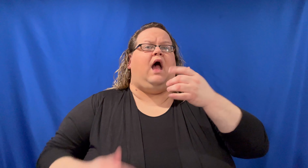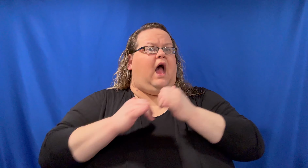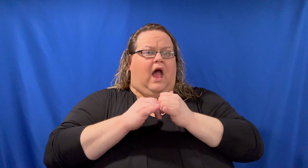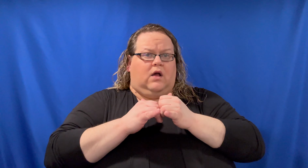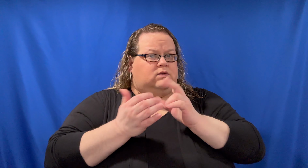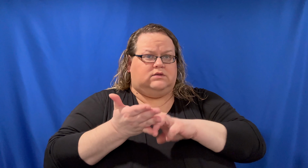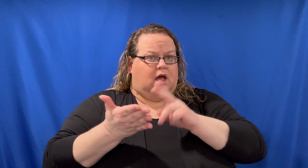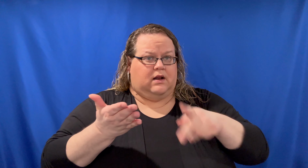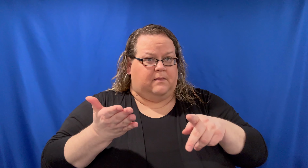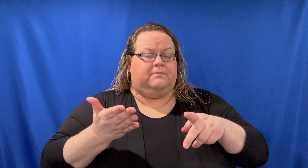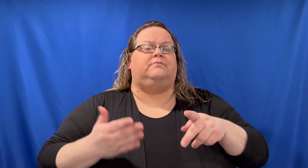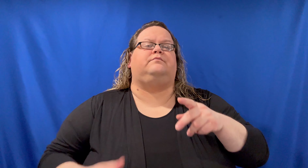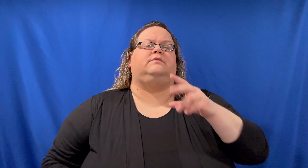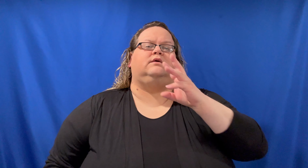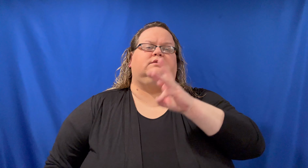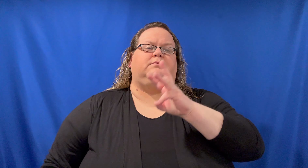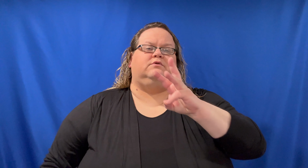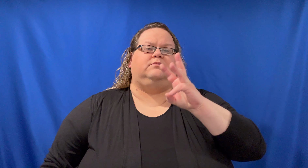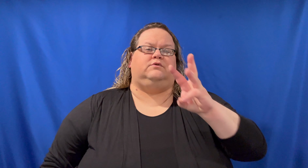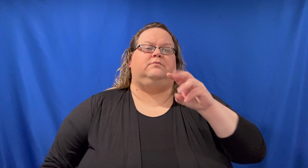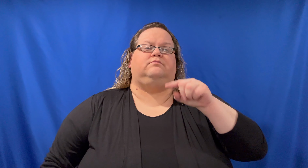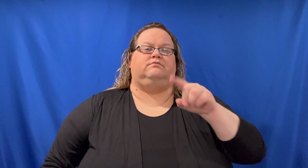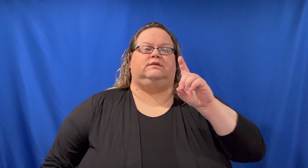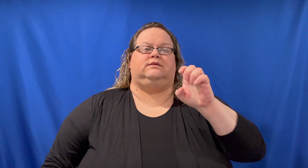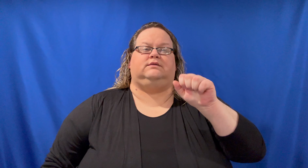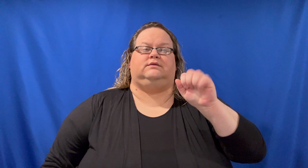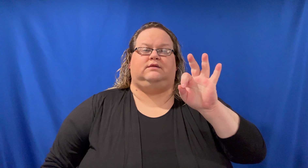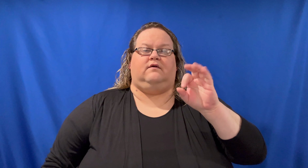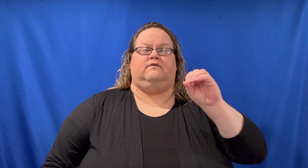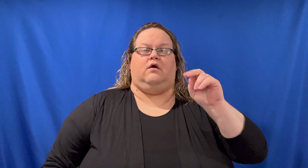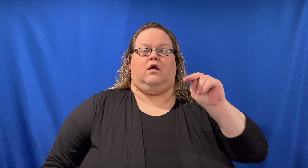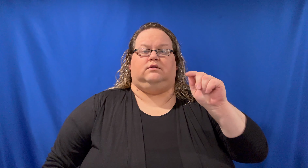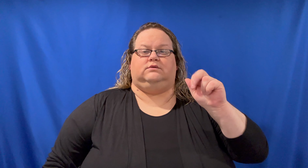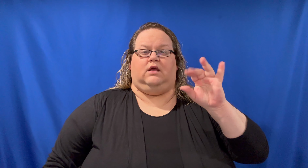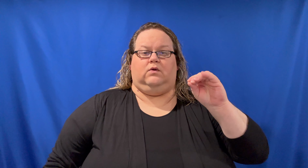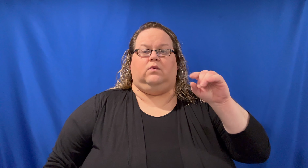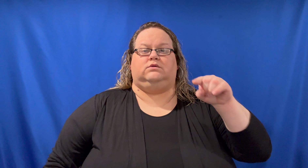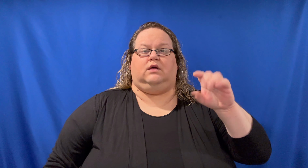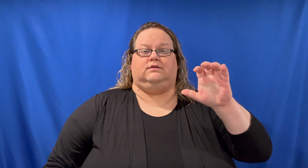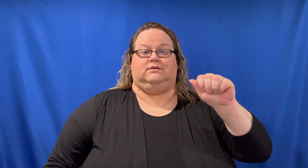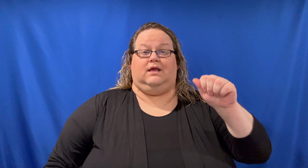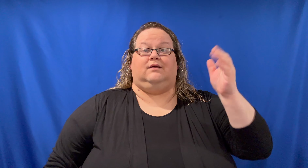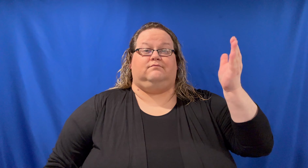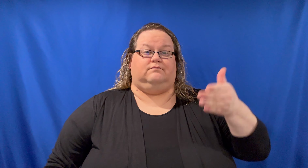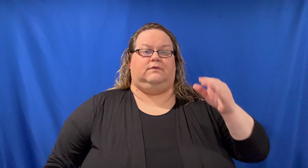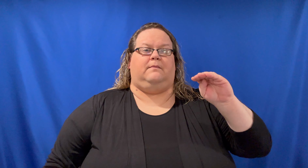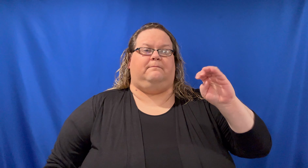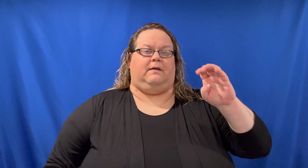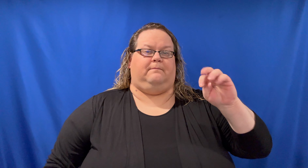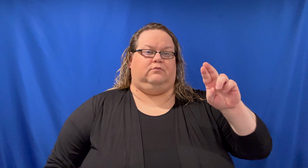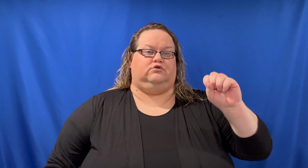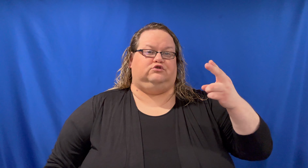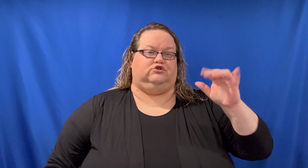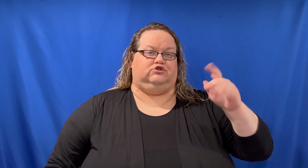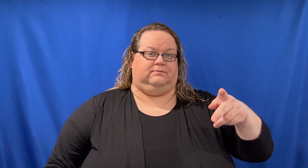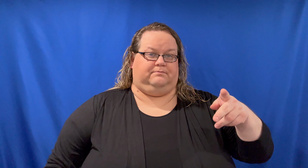You can sign up for membership by going to www.deafontario.ca/membership